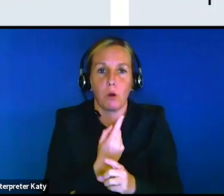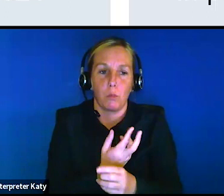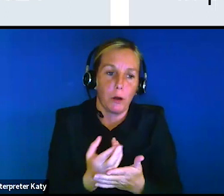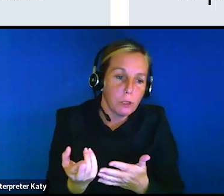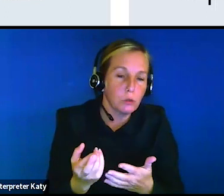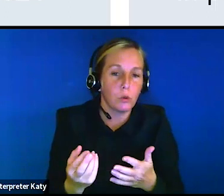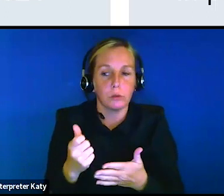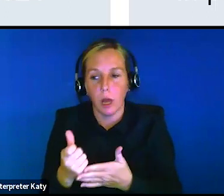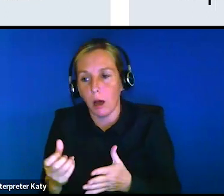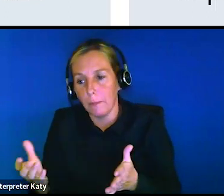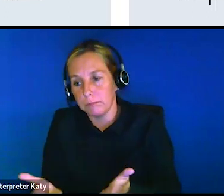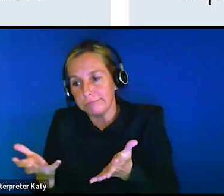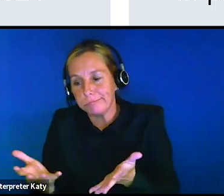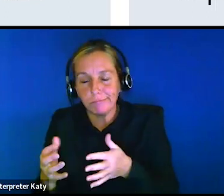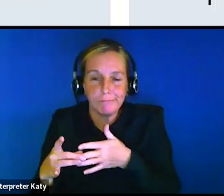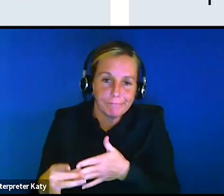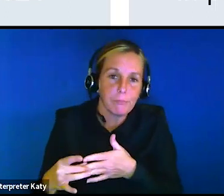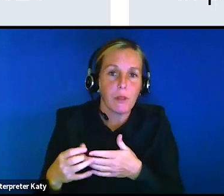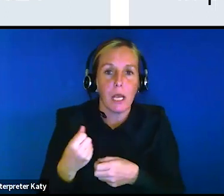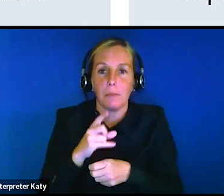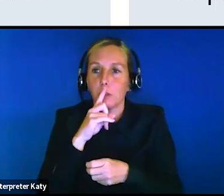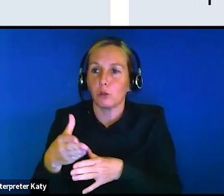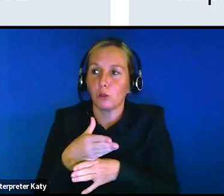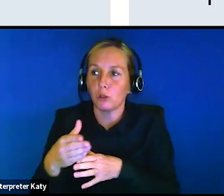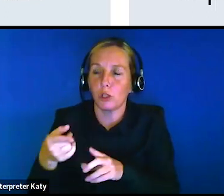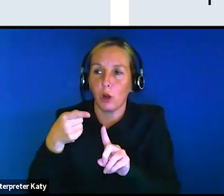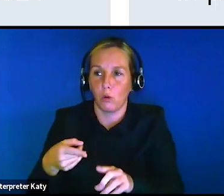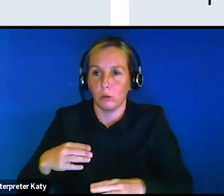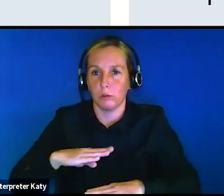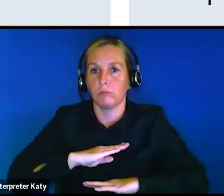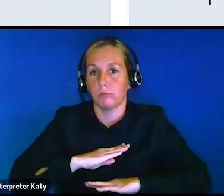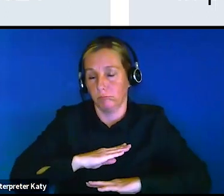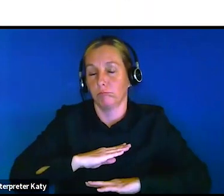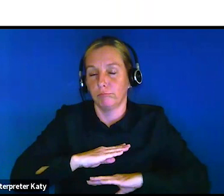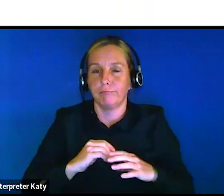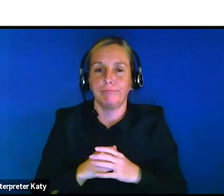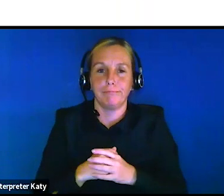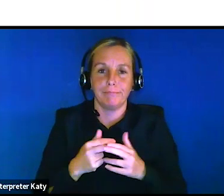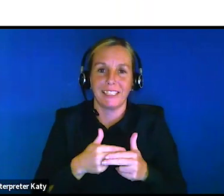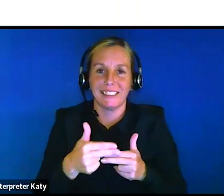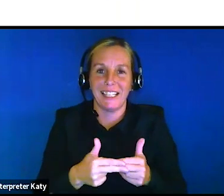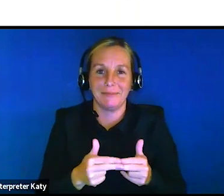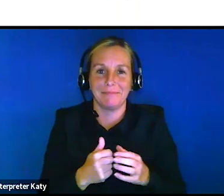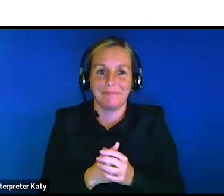and making sure that you're meeting your shared goals. Next slide, please. So for the